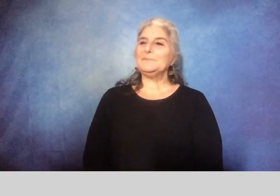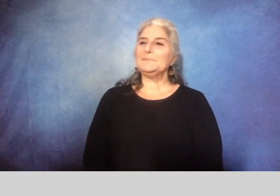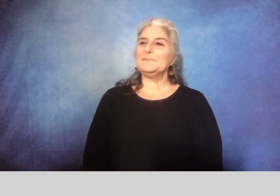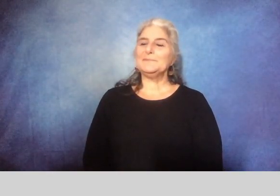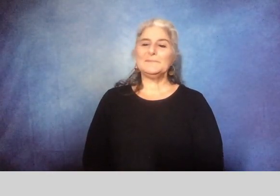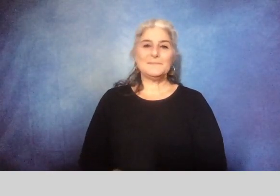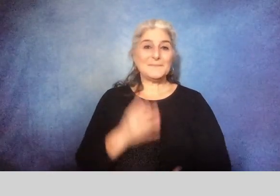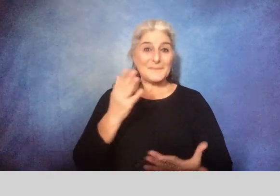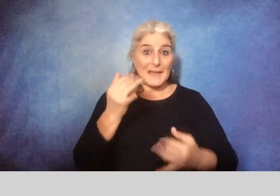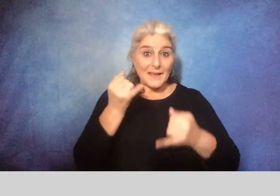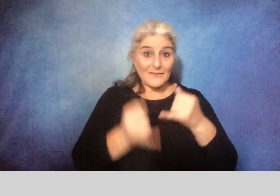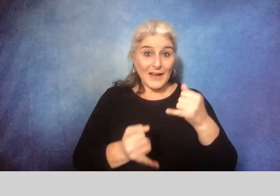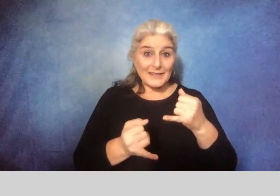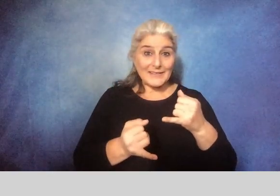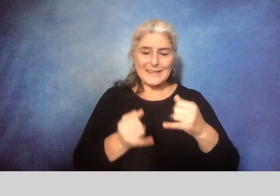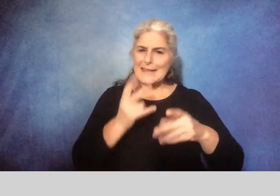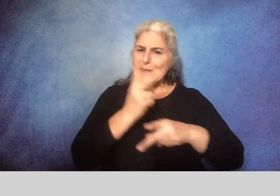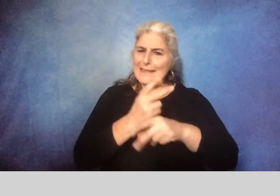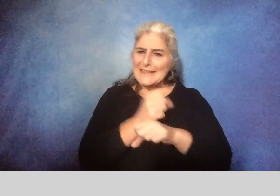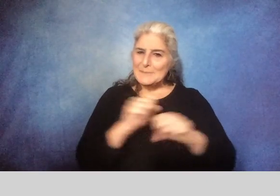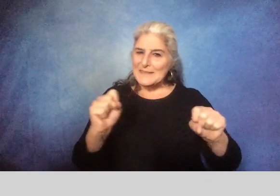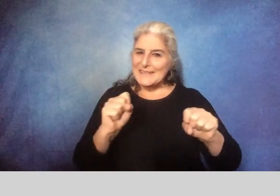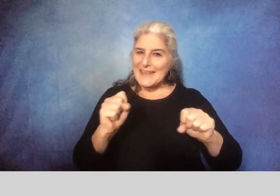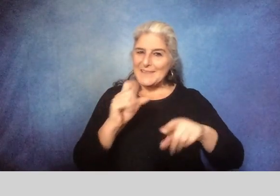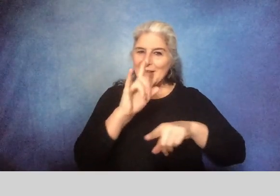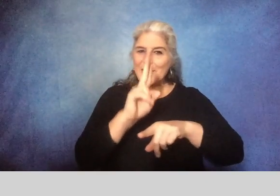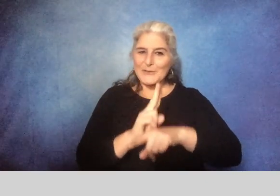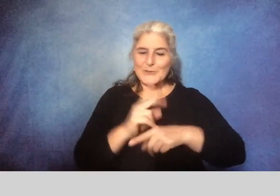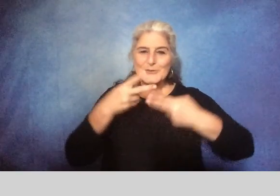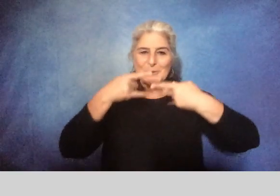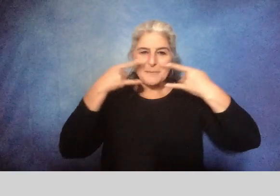Finally, stay safe, wear a mask! Thank you.